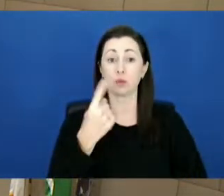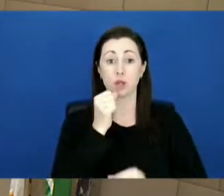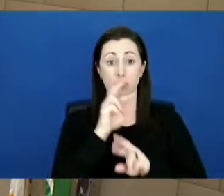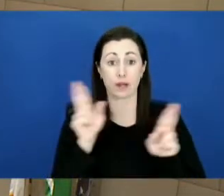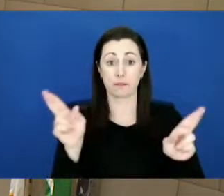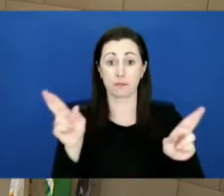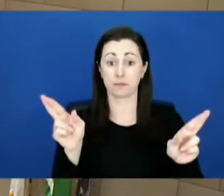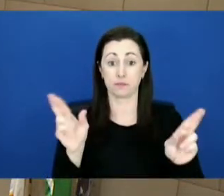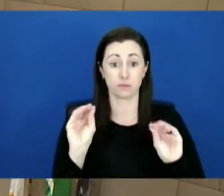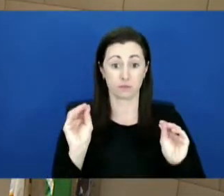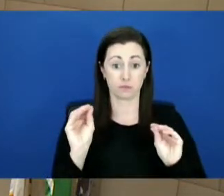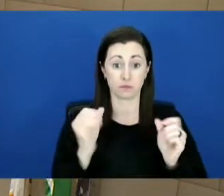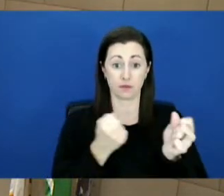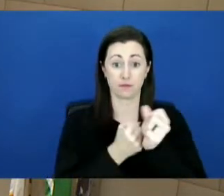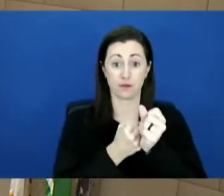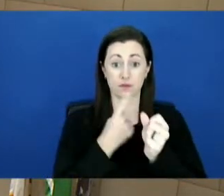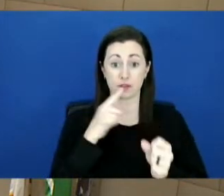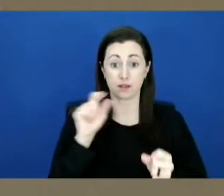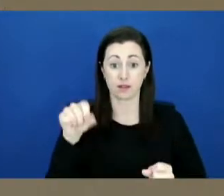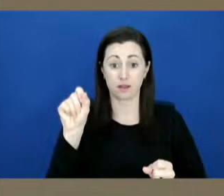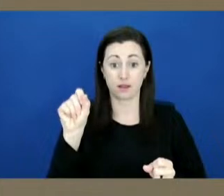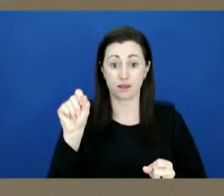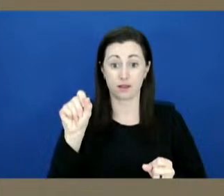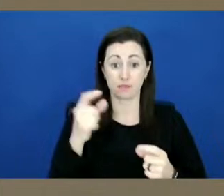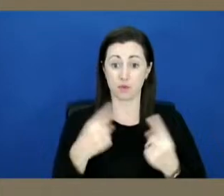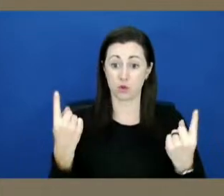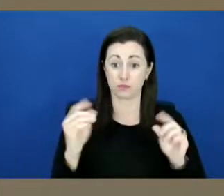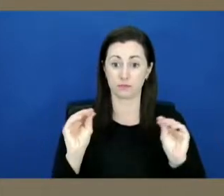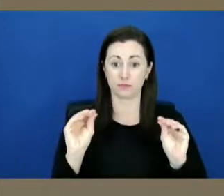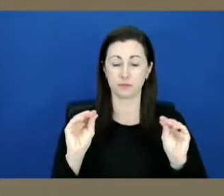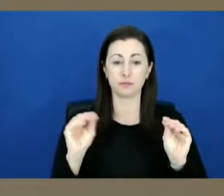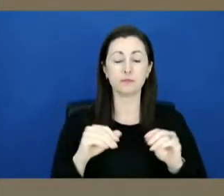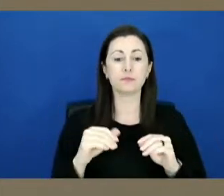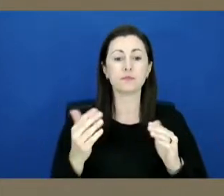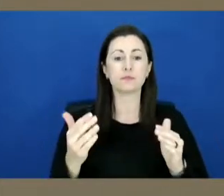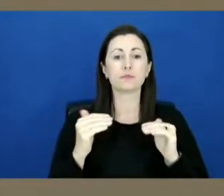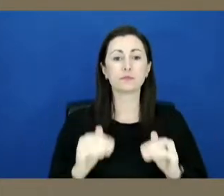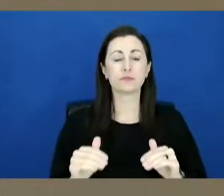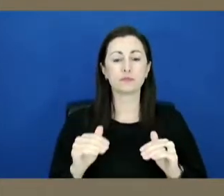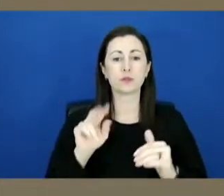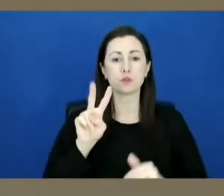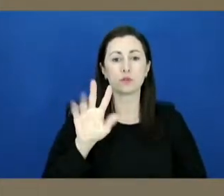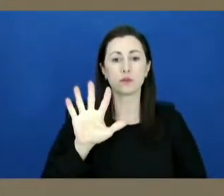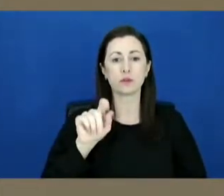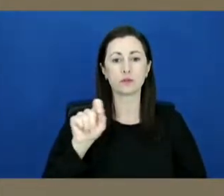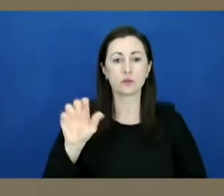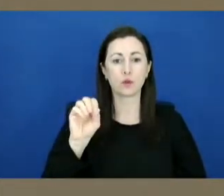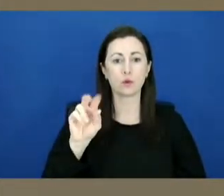MOVED AND SECONDED. ANY UNREADINESS? HEARING NONE, ALL OF THOSE IN FAVOR SAY AYE.